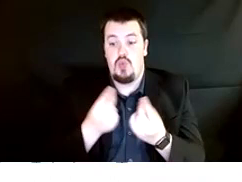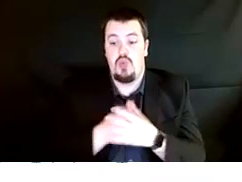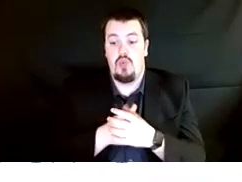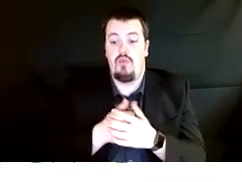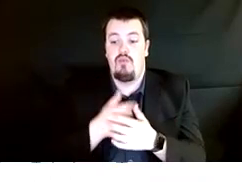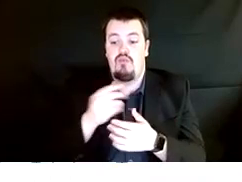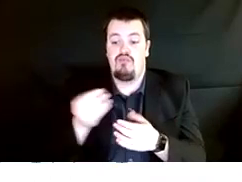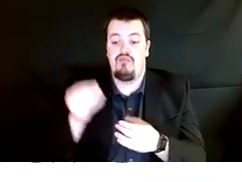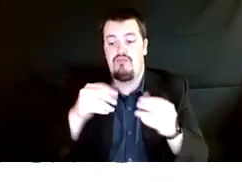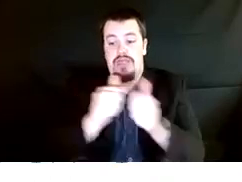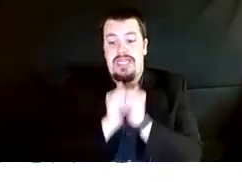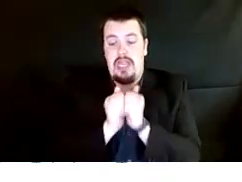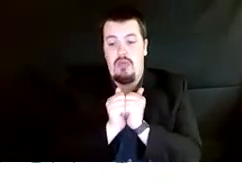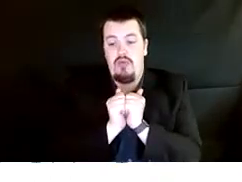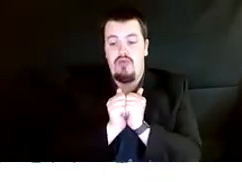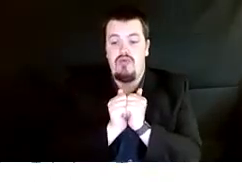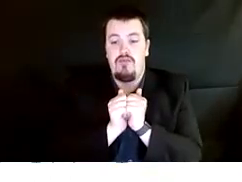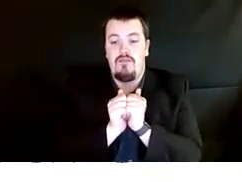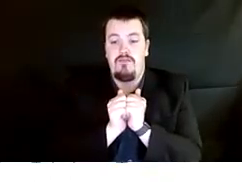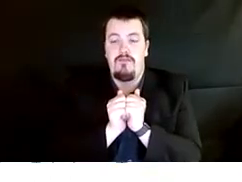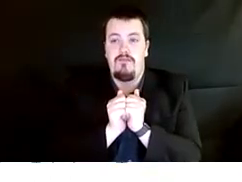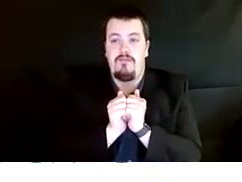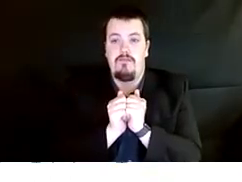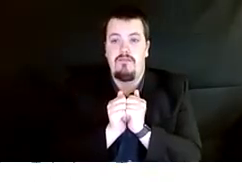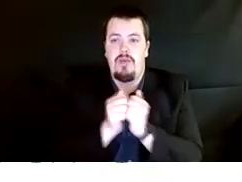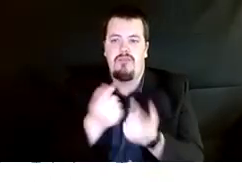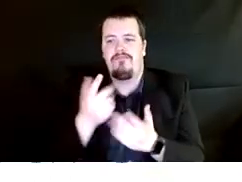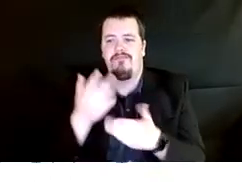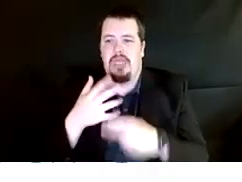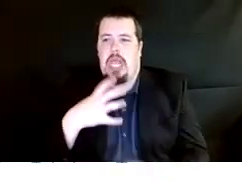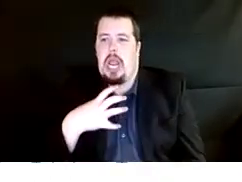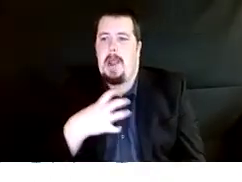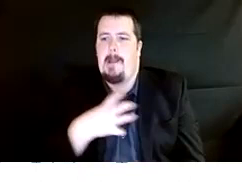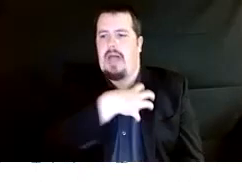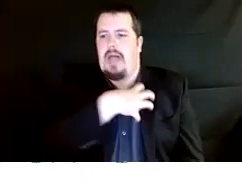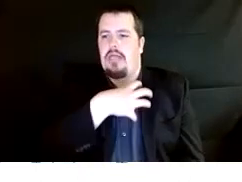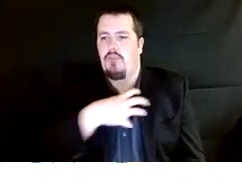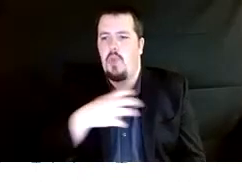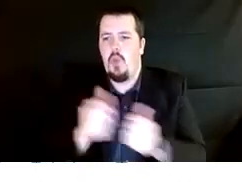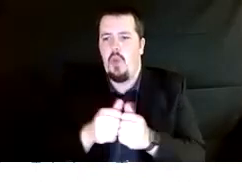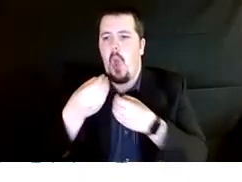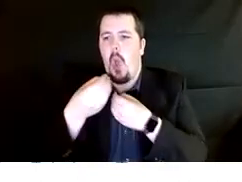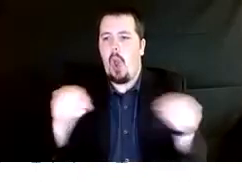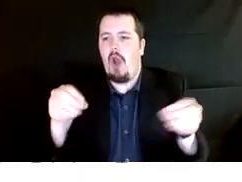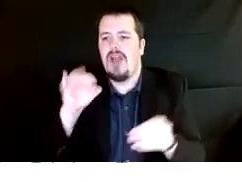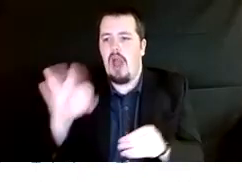together a complaint with the Office of Civil Rights for the Department o Health and Human